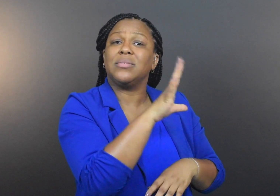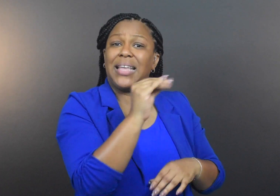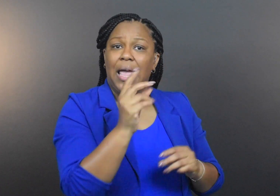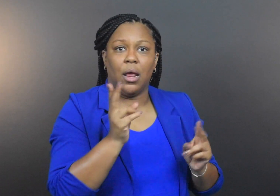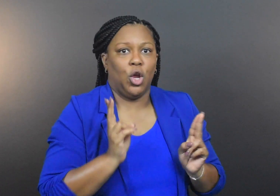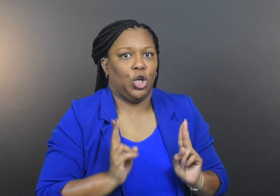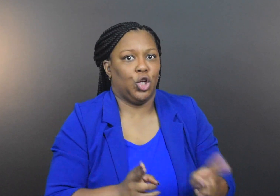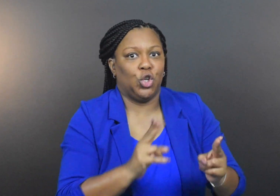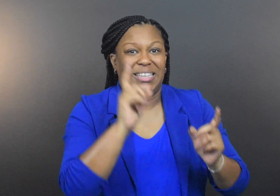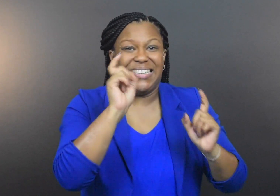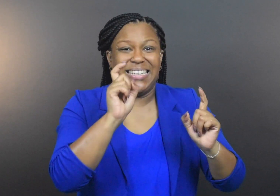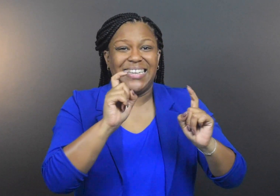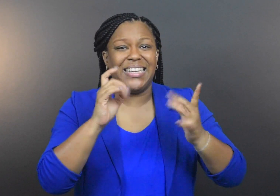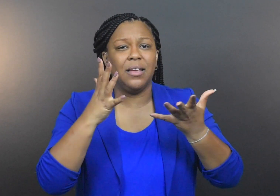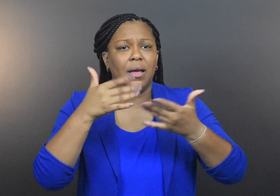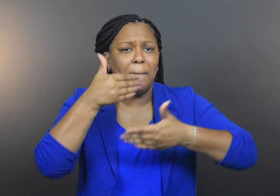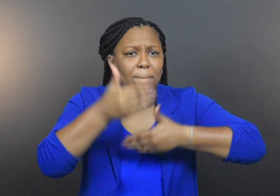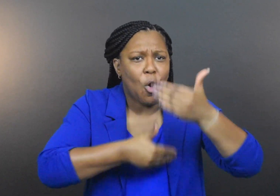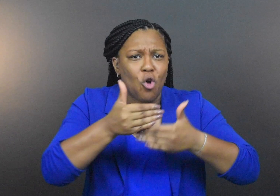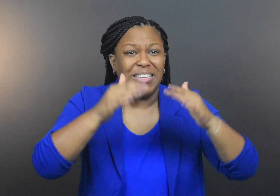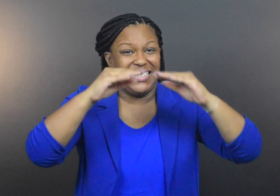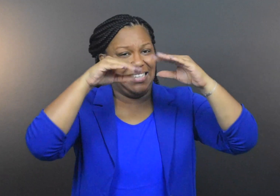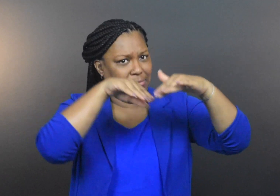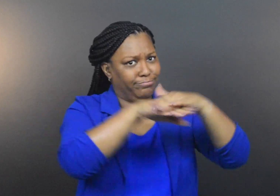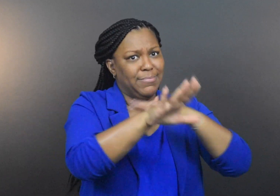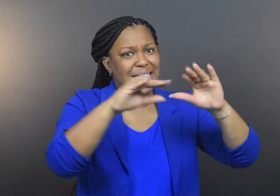urgently need modernizing into systems that work together.